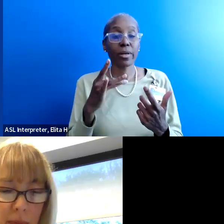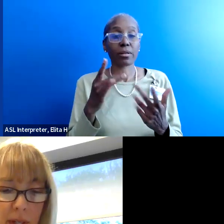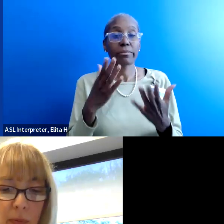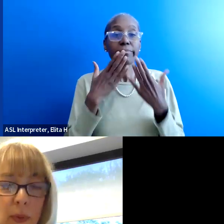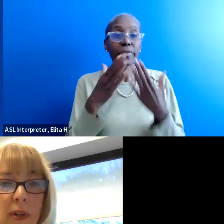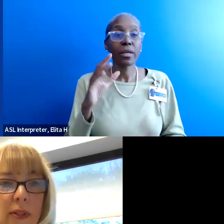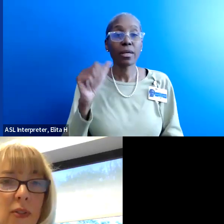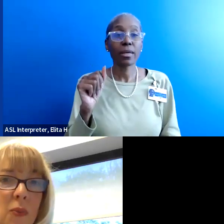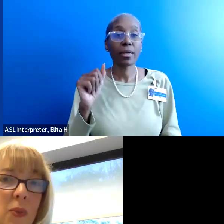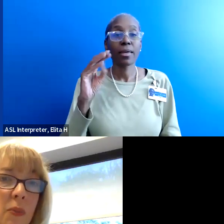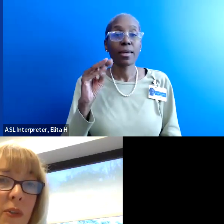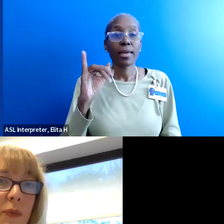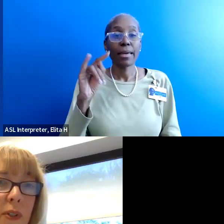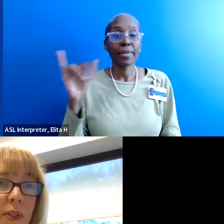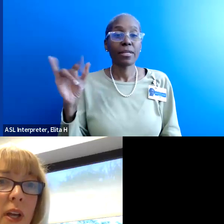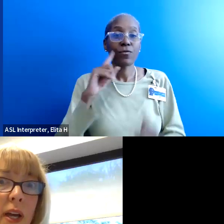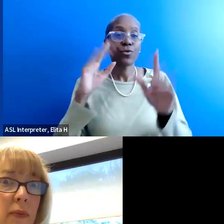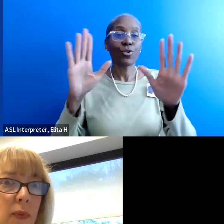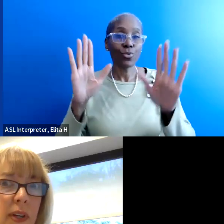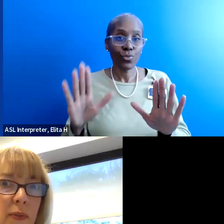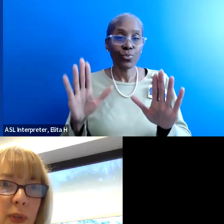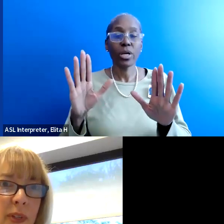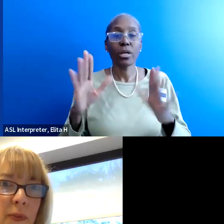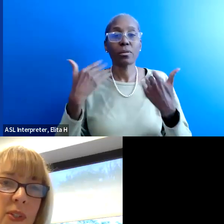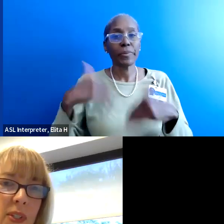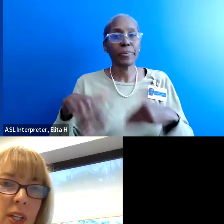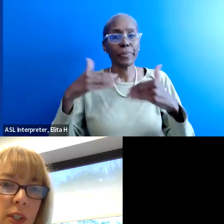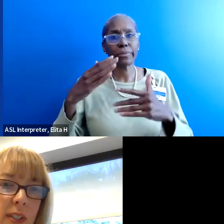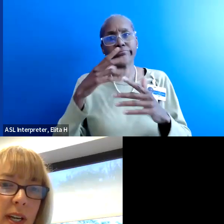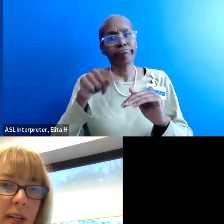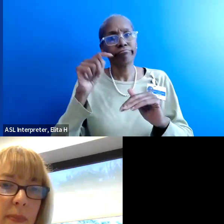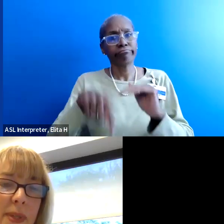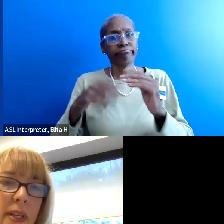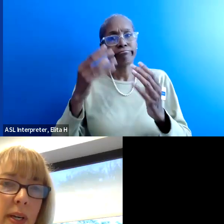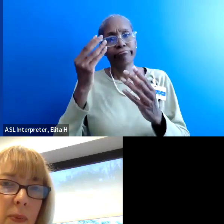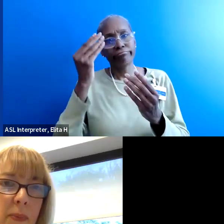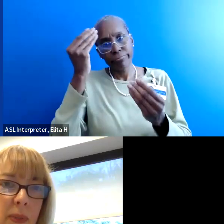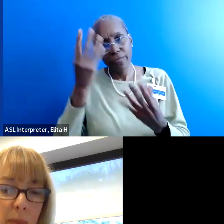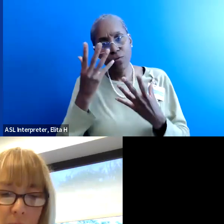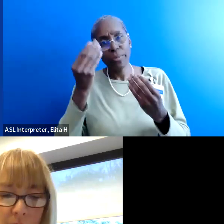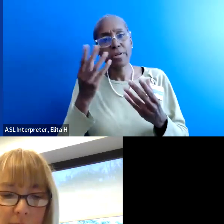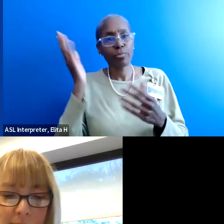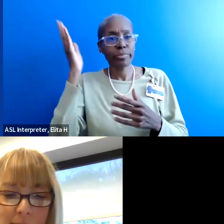Amity for such a really wonderful and very informative presentation. I really, really appreciate it.